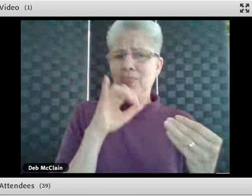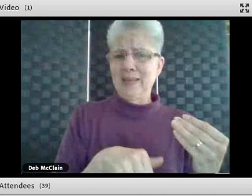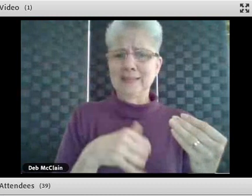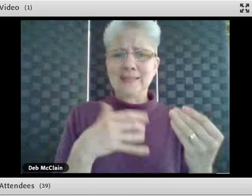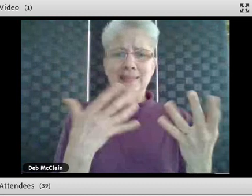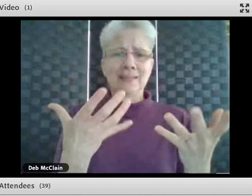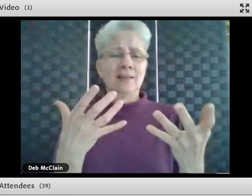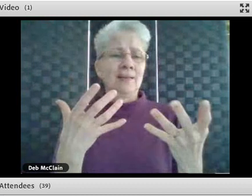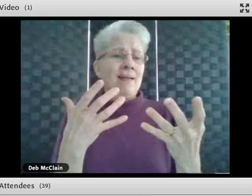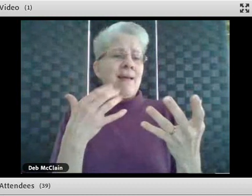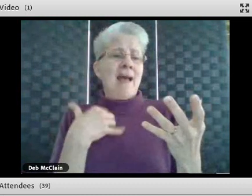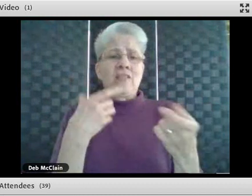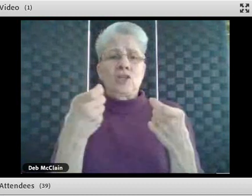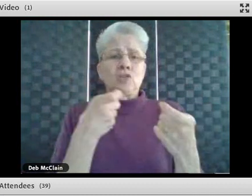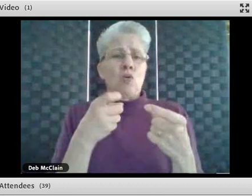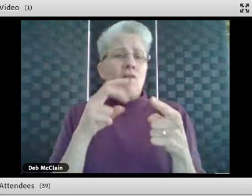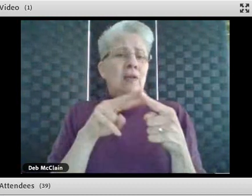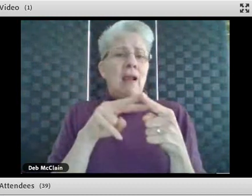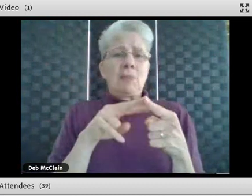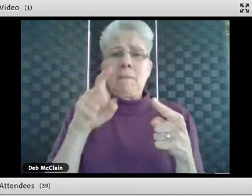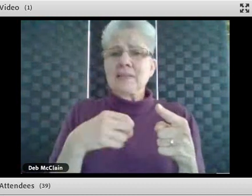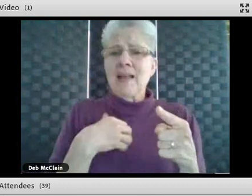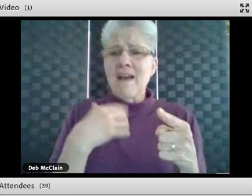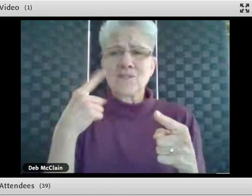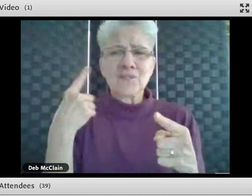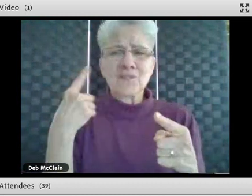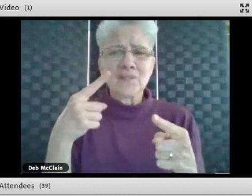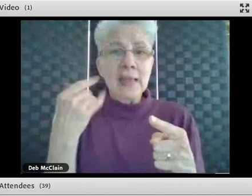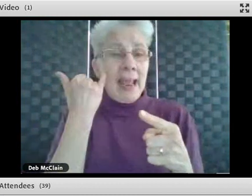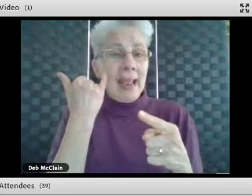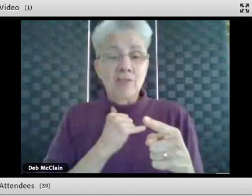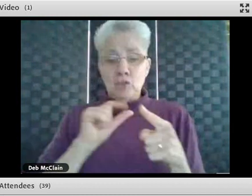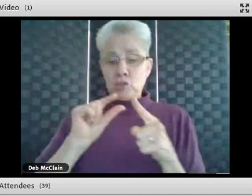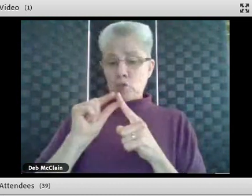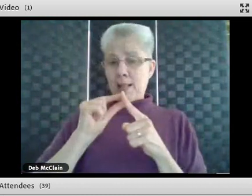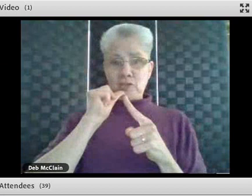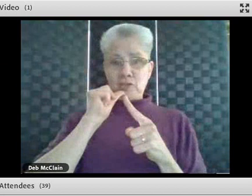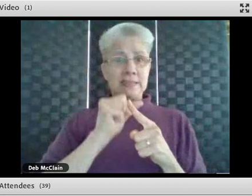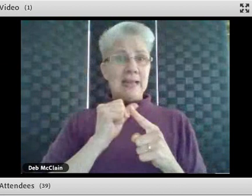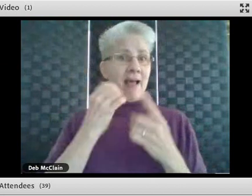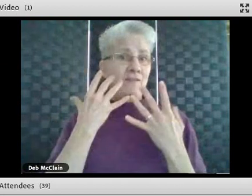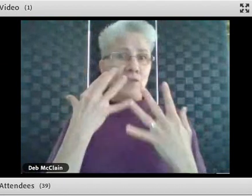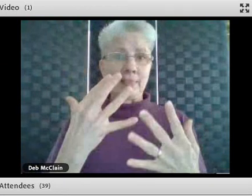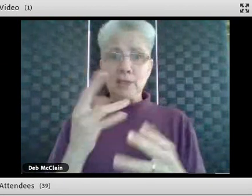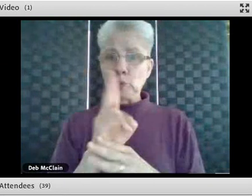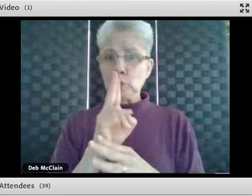with having a controlled vocabulary here? Especially if the terminology is not that user friendly, right? I mean, what's the point of this?